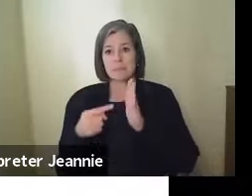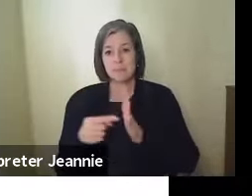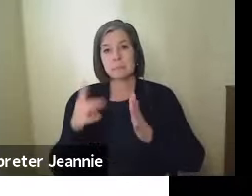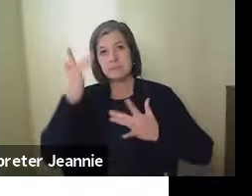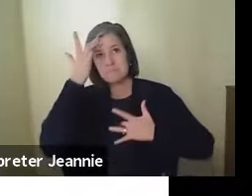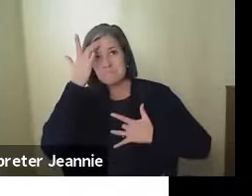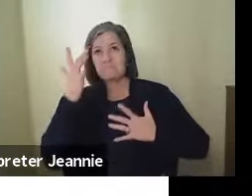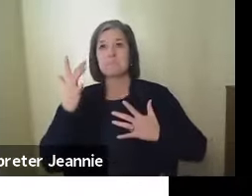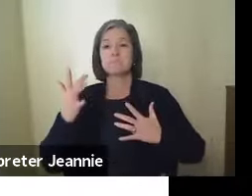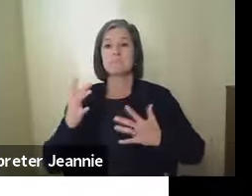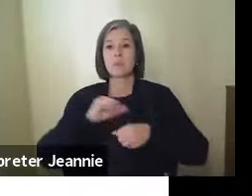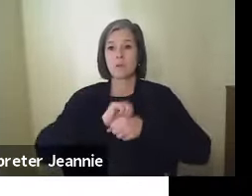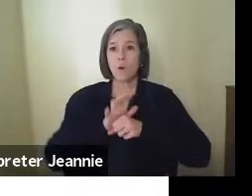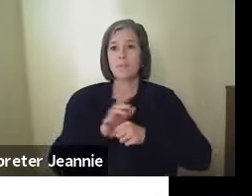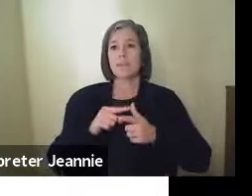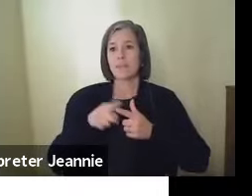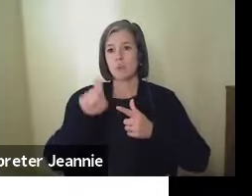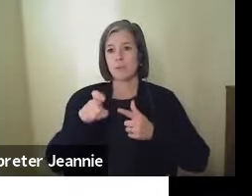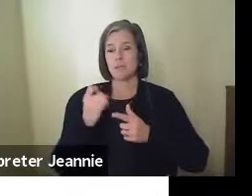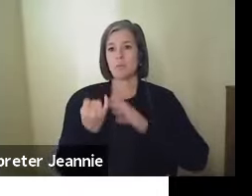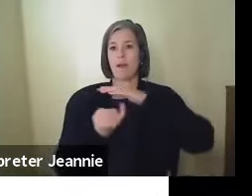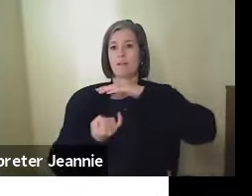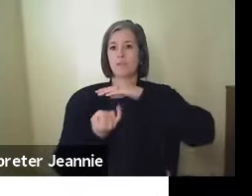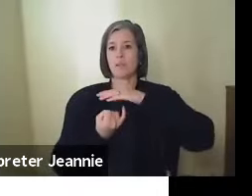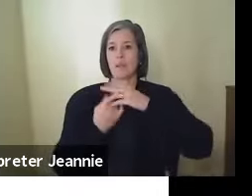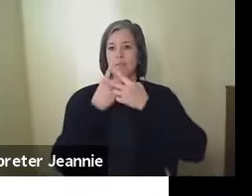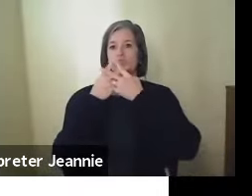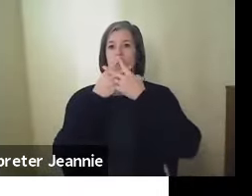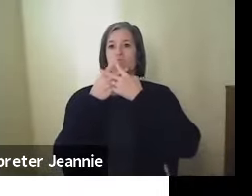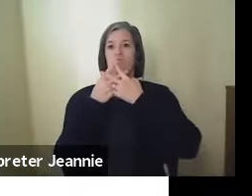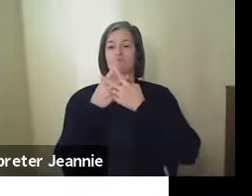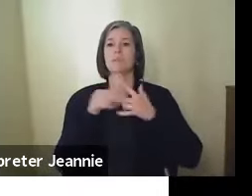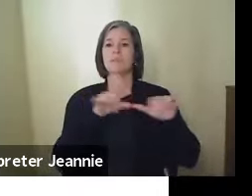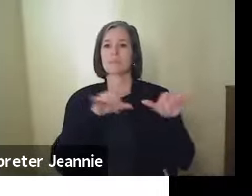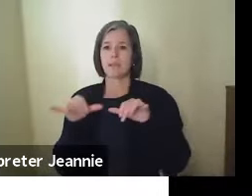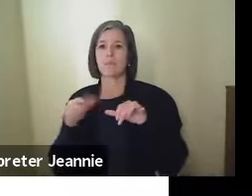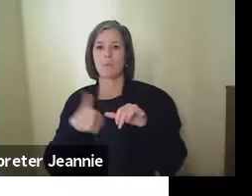and you would need to isolate just as you would and we would recommend that you get tested